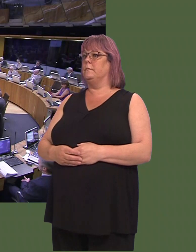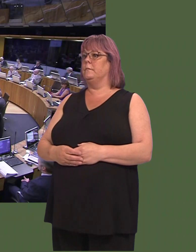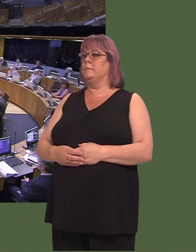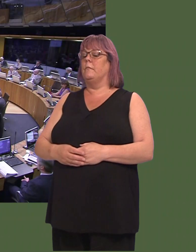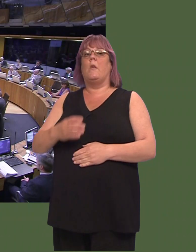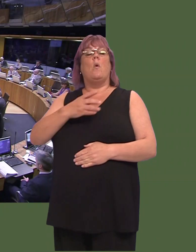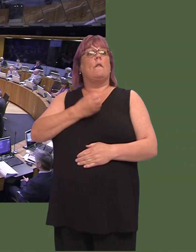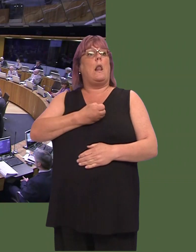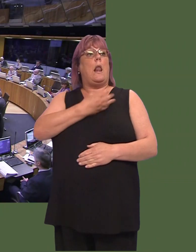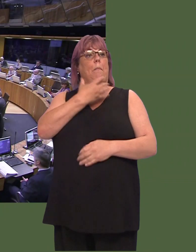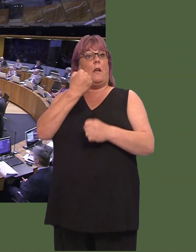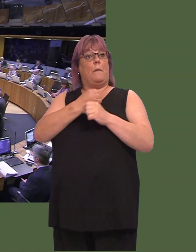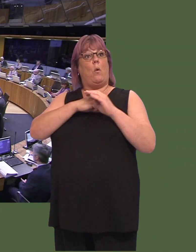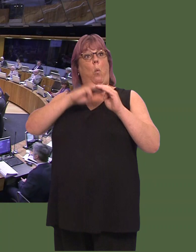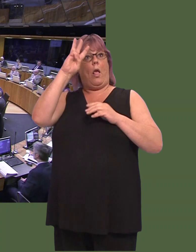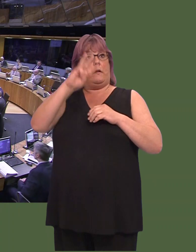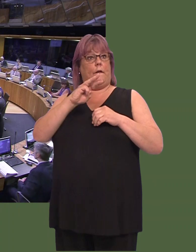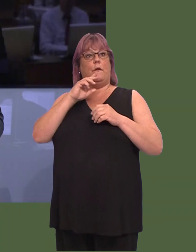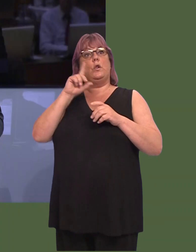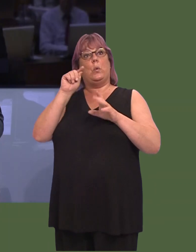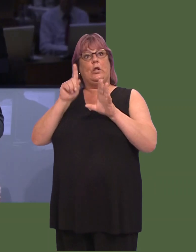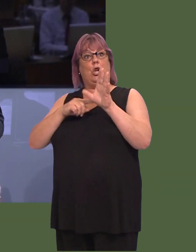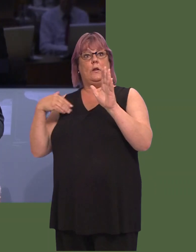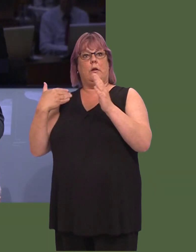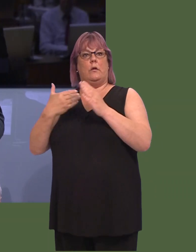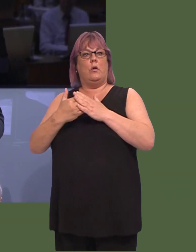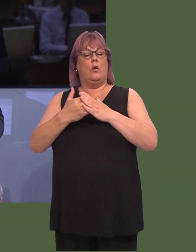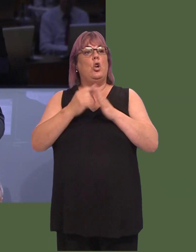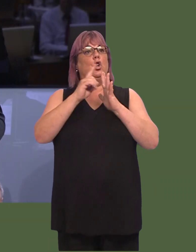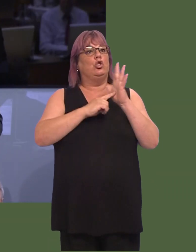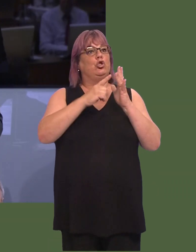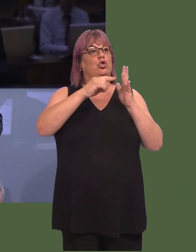After two decades of Labour Government in Wales, the Joseph Rowntree Foundation's 'Poverty